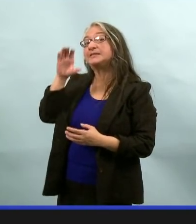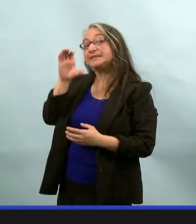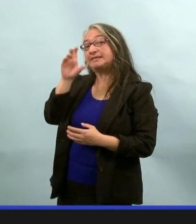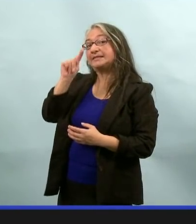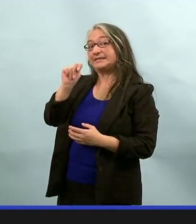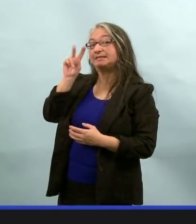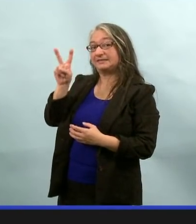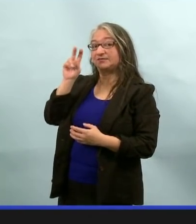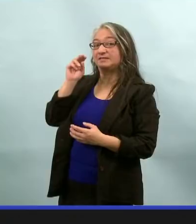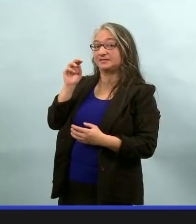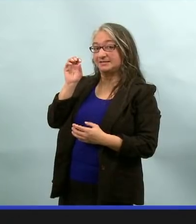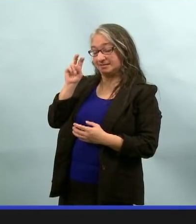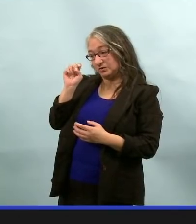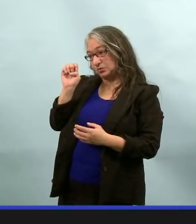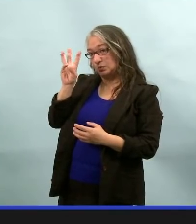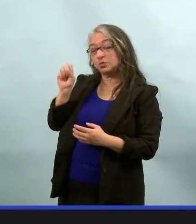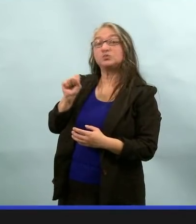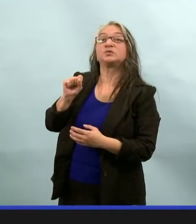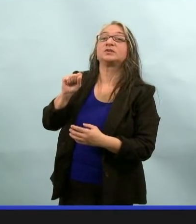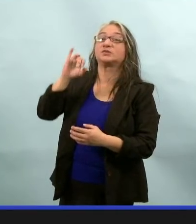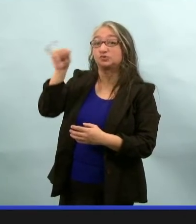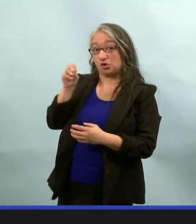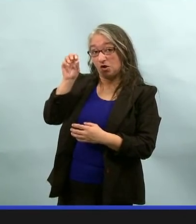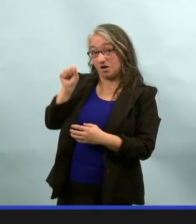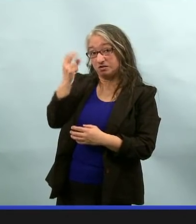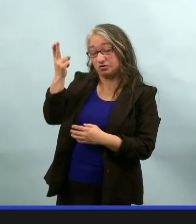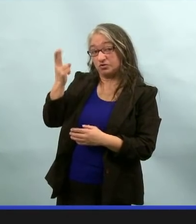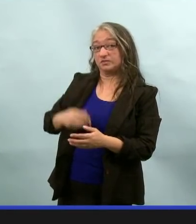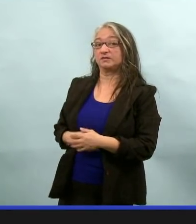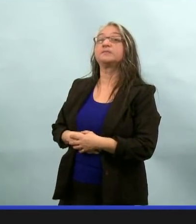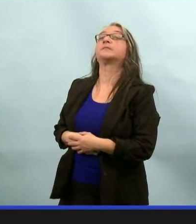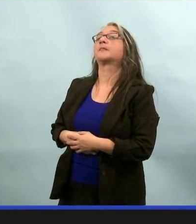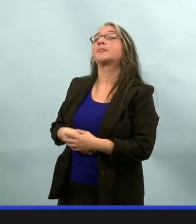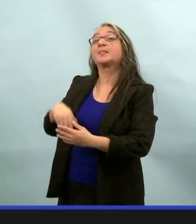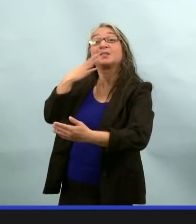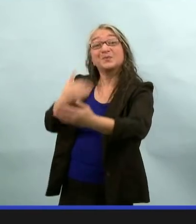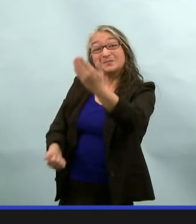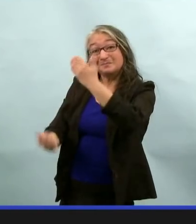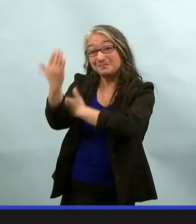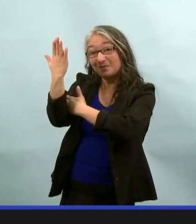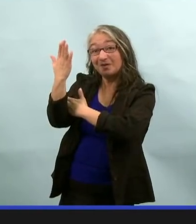good morning dr atwal uh just uh sort of following up on the uh the holidays uh theme you mentioned